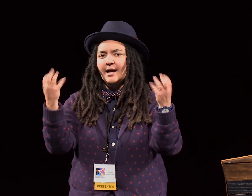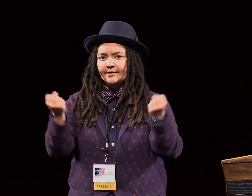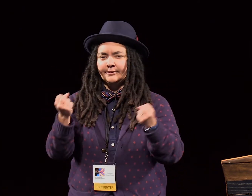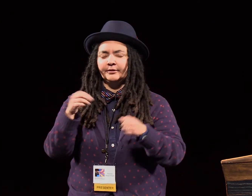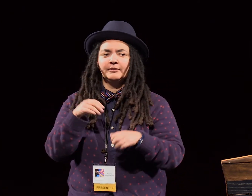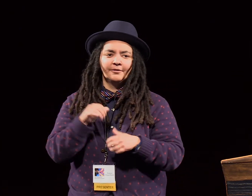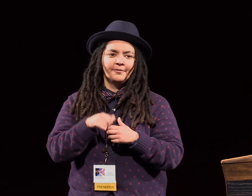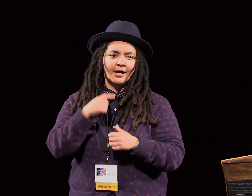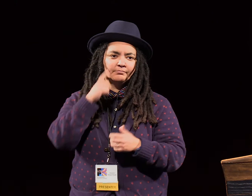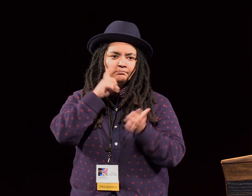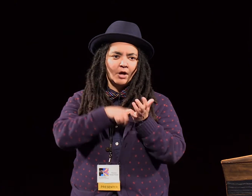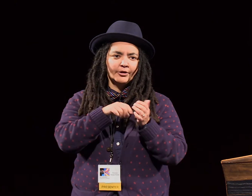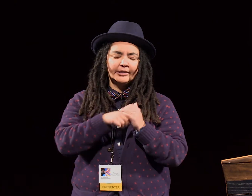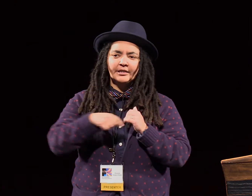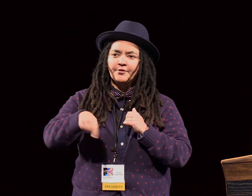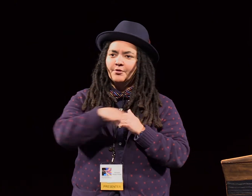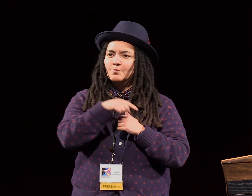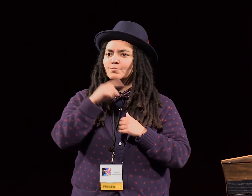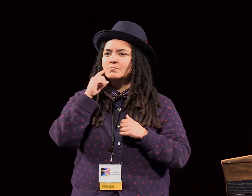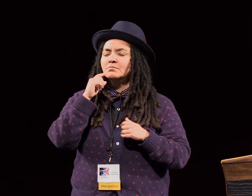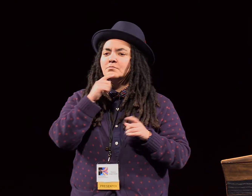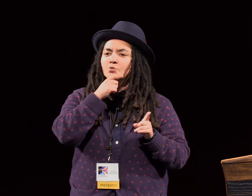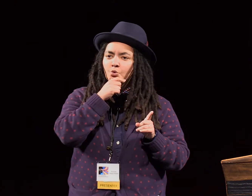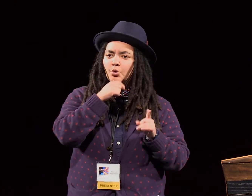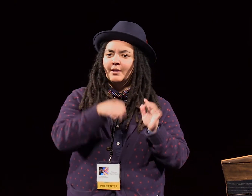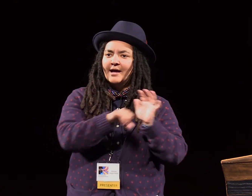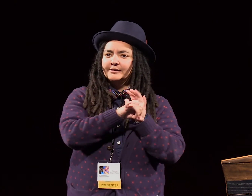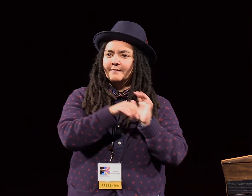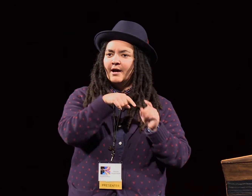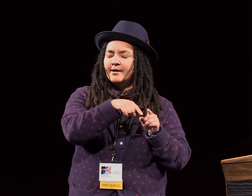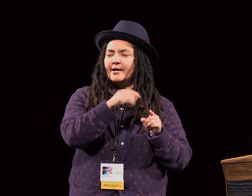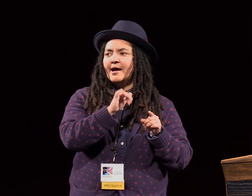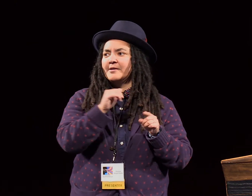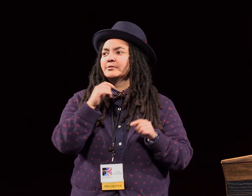gender non-conforming signs and gender markings.